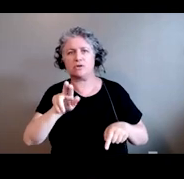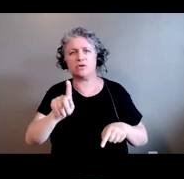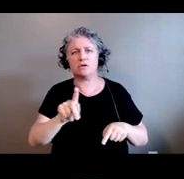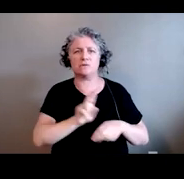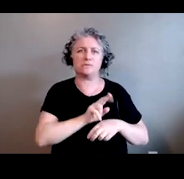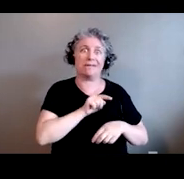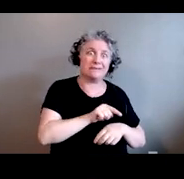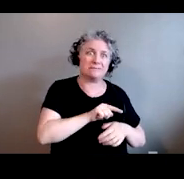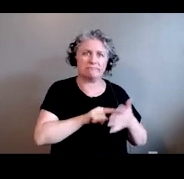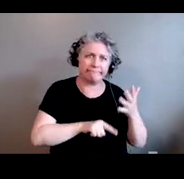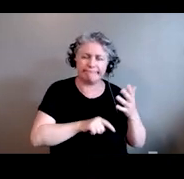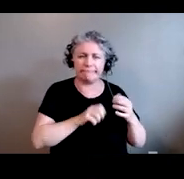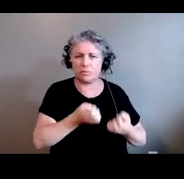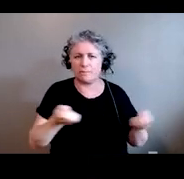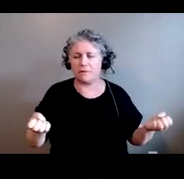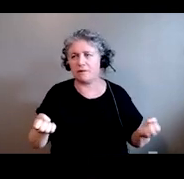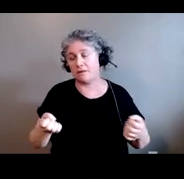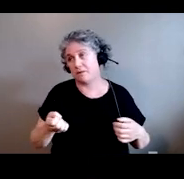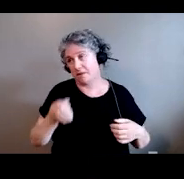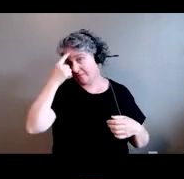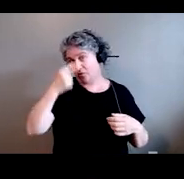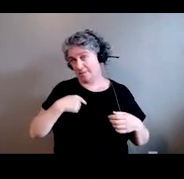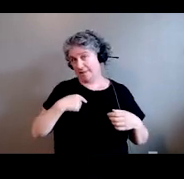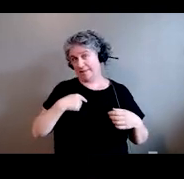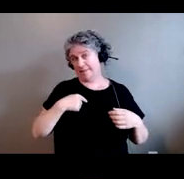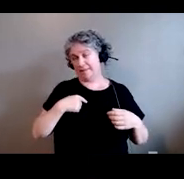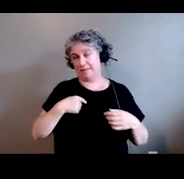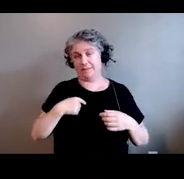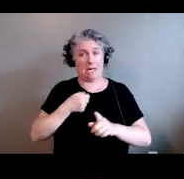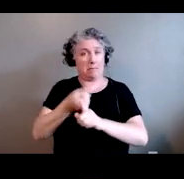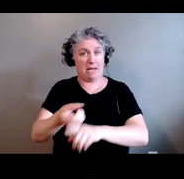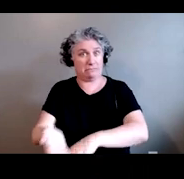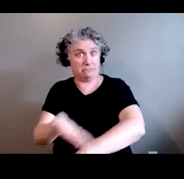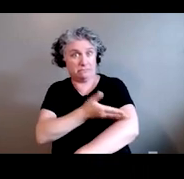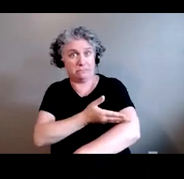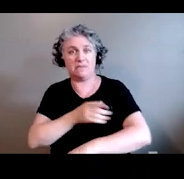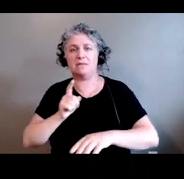But yeah, the need to make the most impacted there, it has to be done to the uniqueness